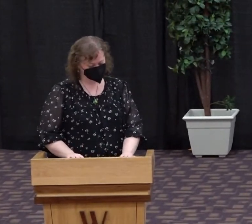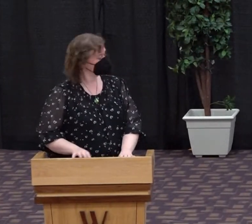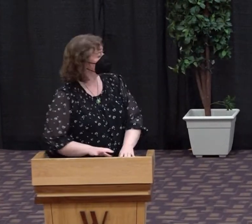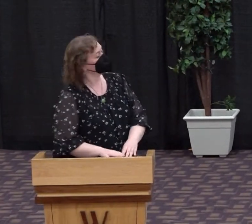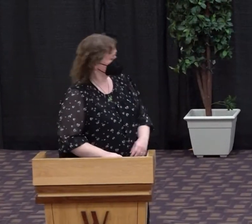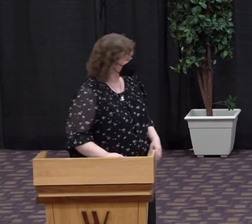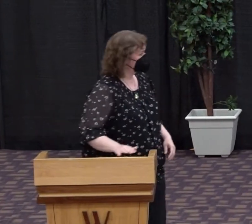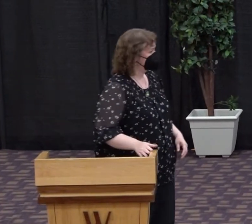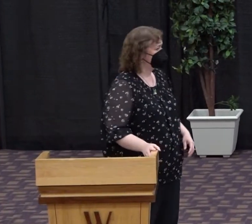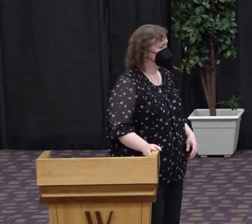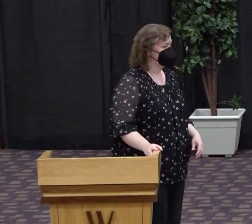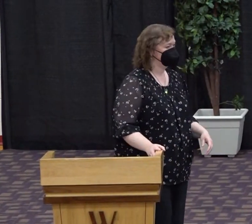She was our team leader.